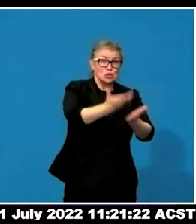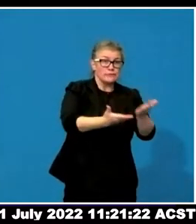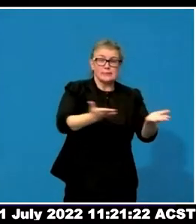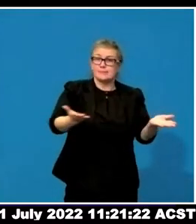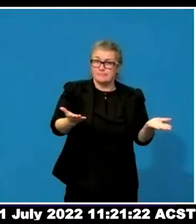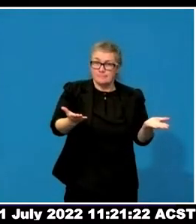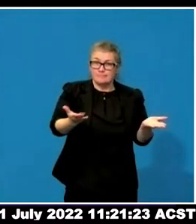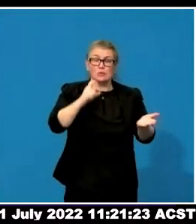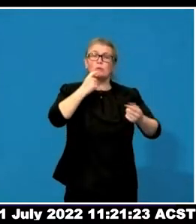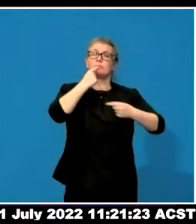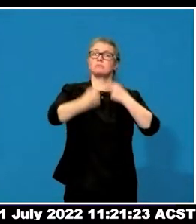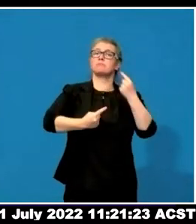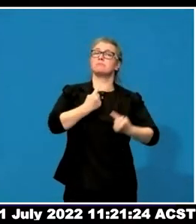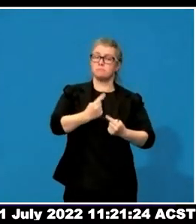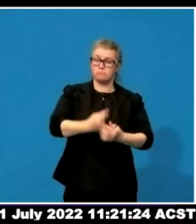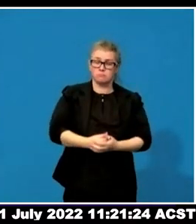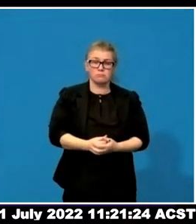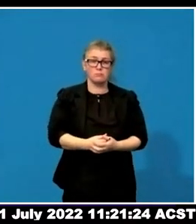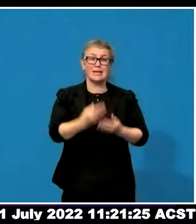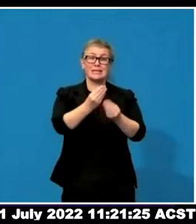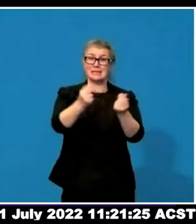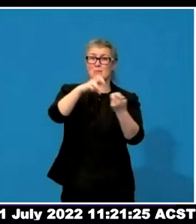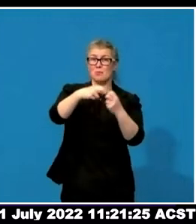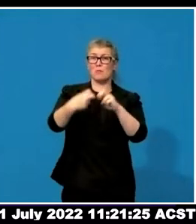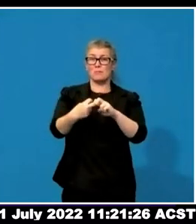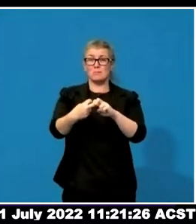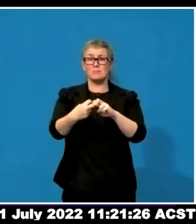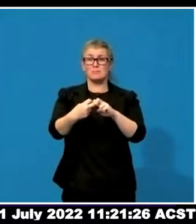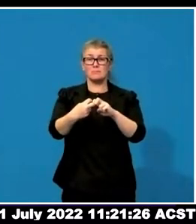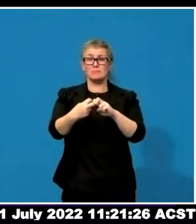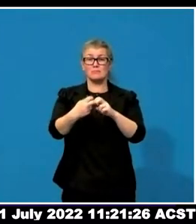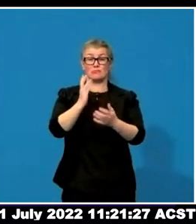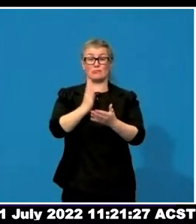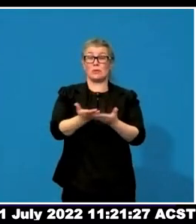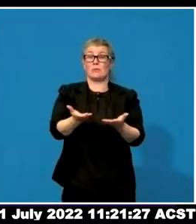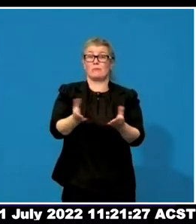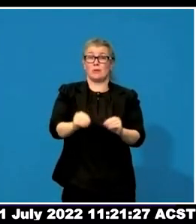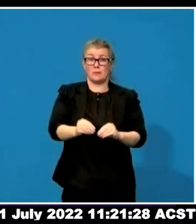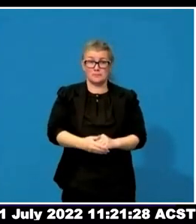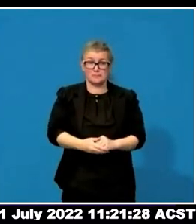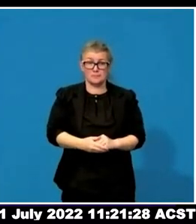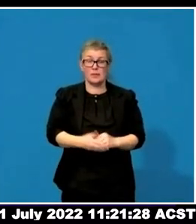Some of these particular problems are, firstly, the geography, such as cost of